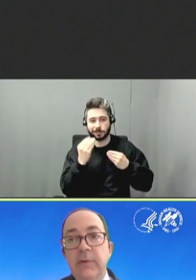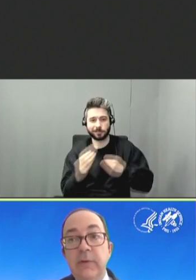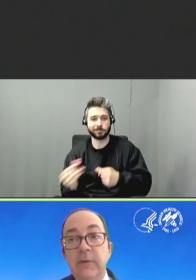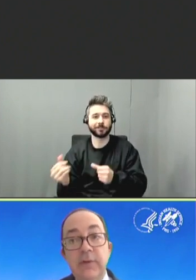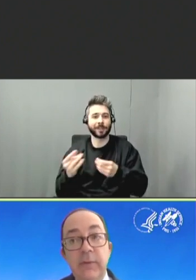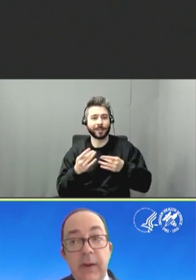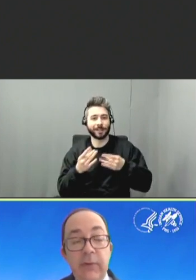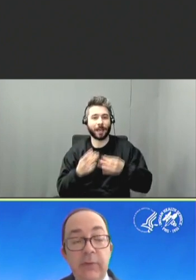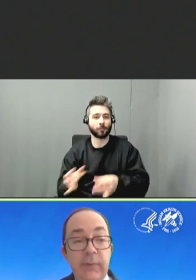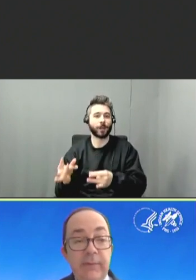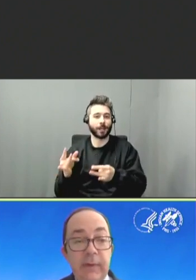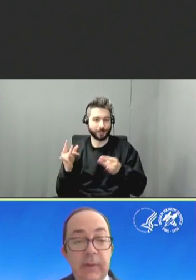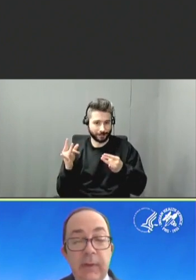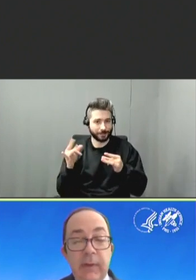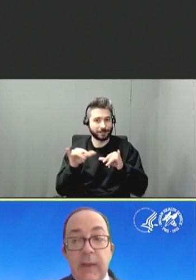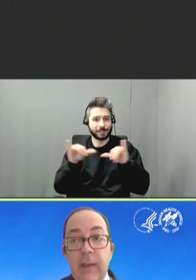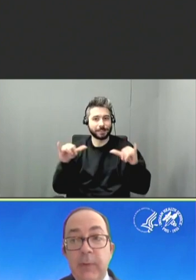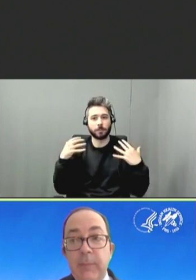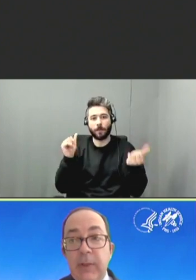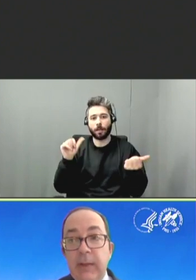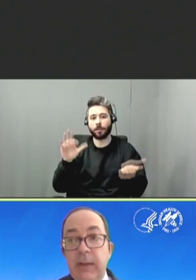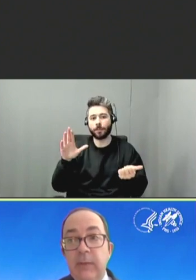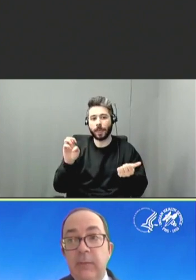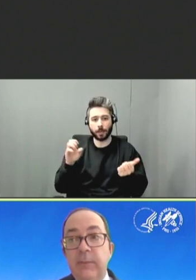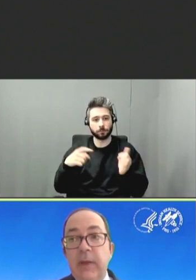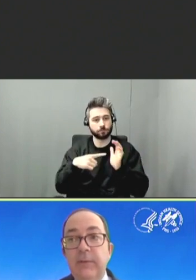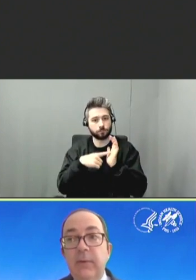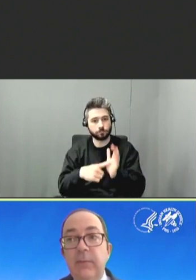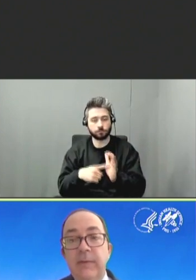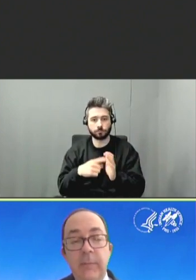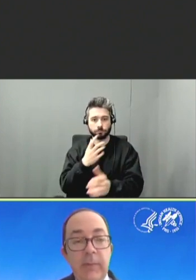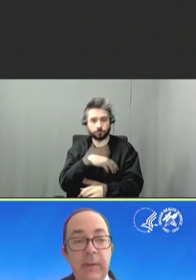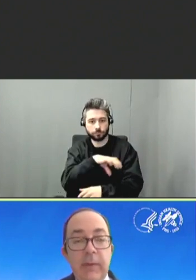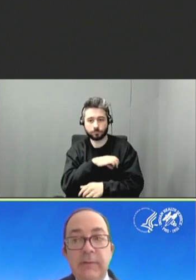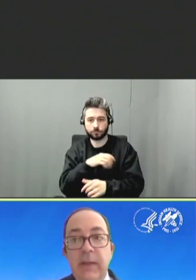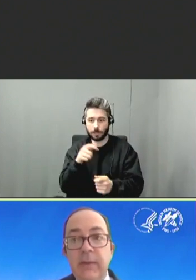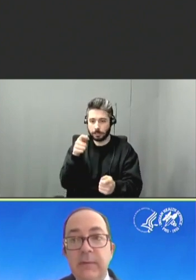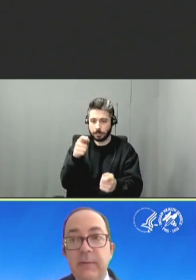which has shown characteristic adaptability and response to recent public health challenges.